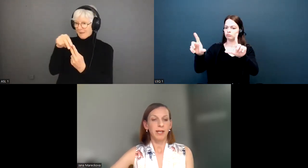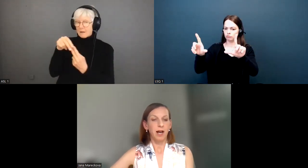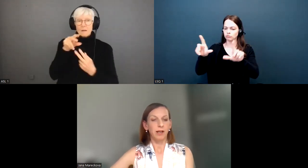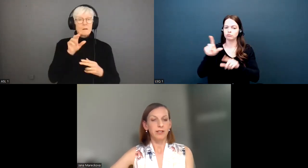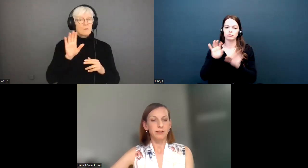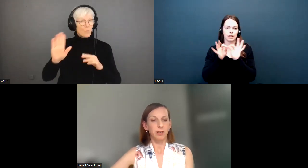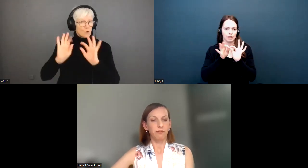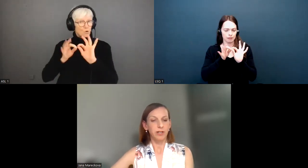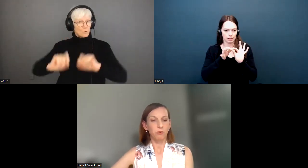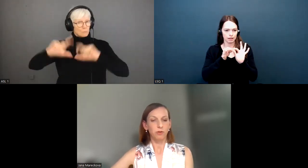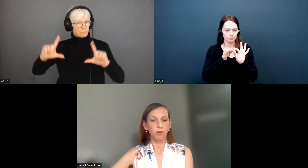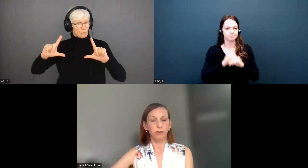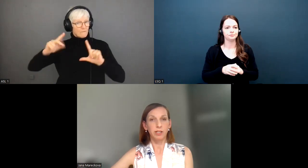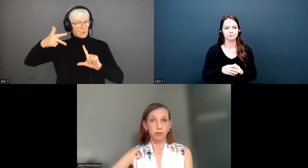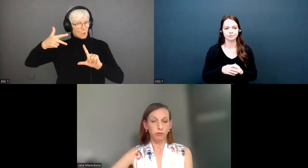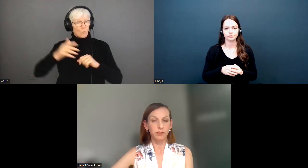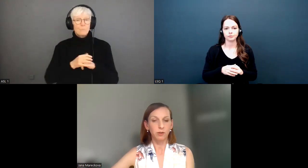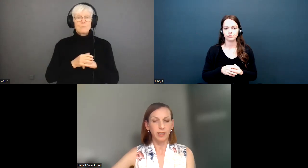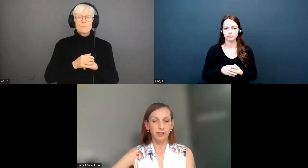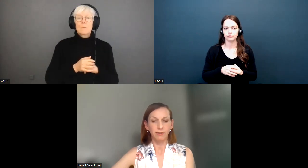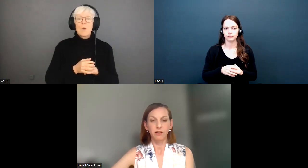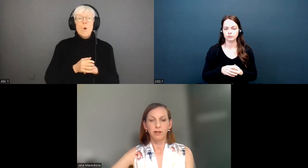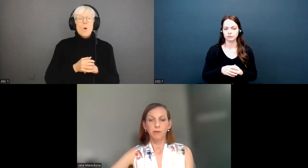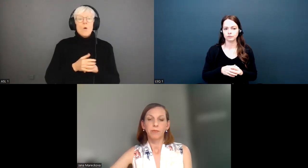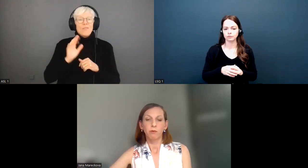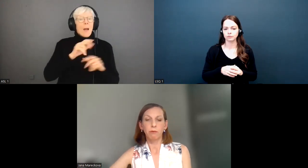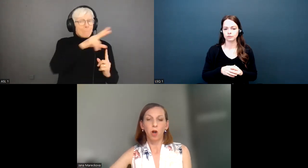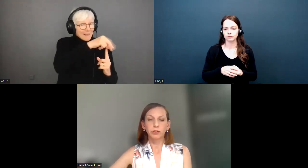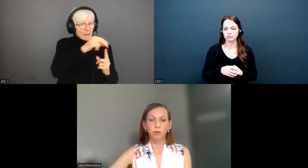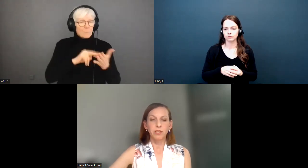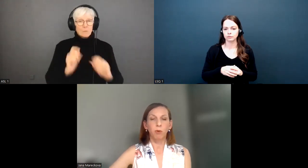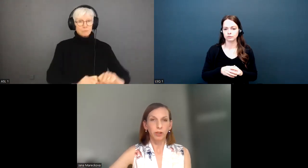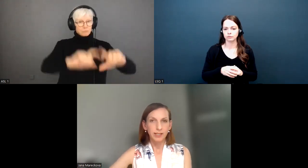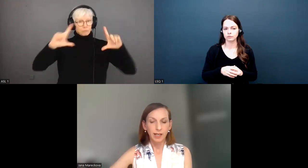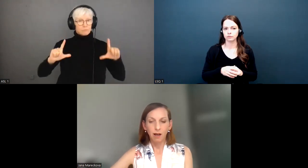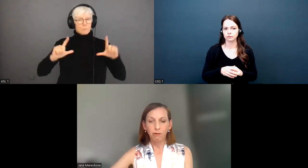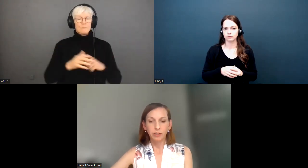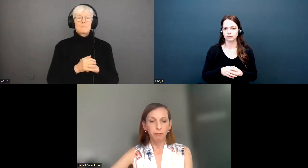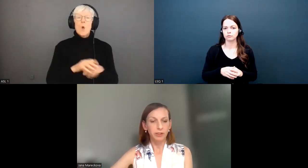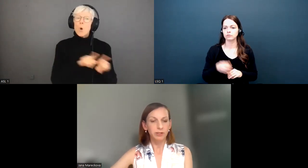highlights their videos on your individual screen. We will also be spotlighting our interpreters